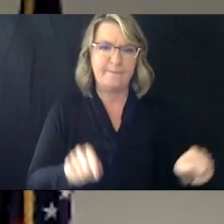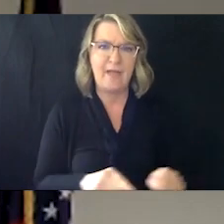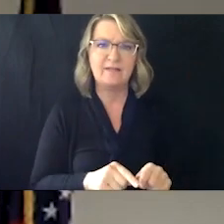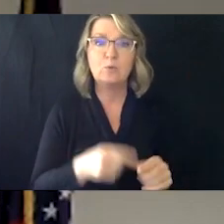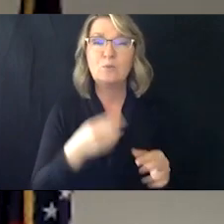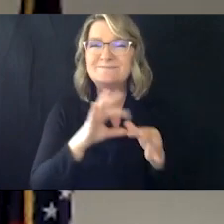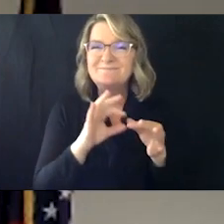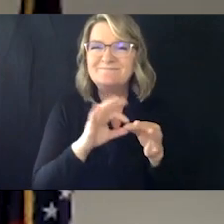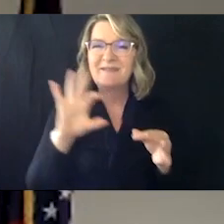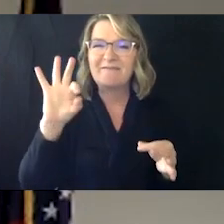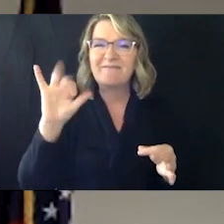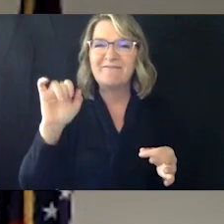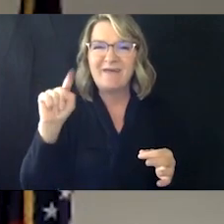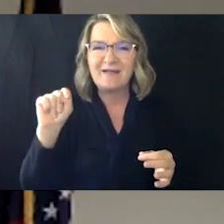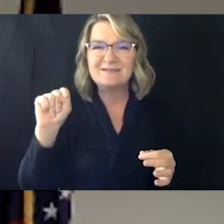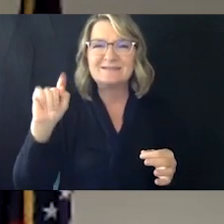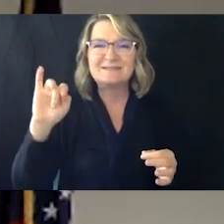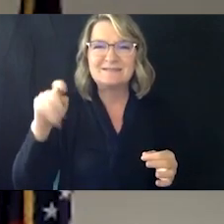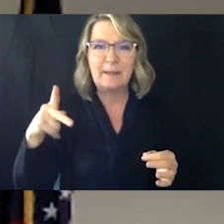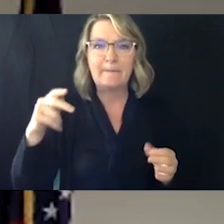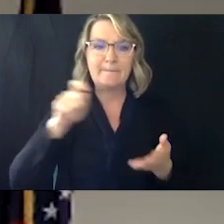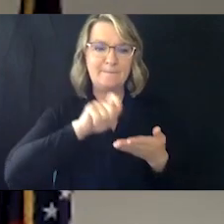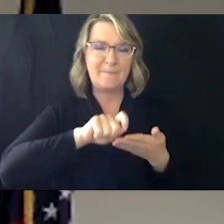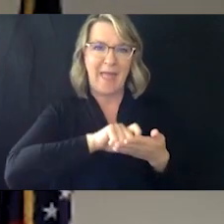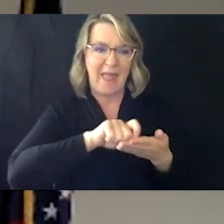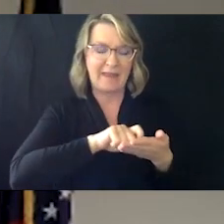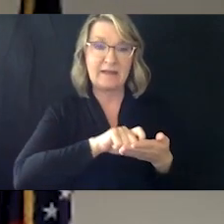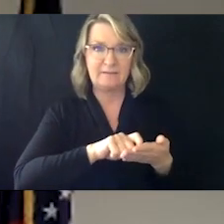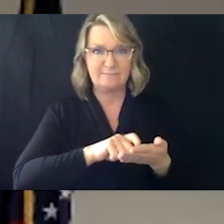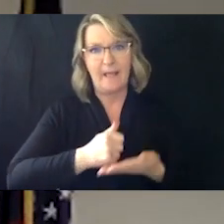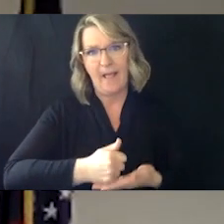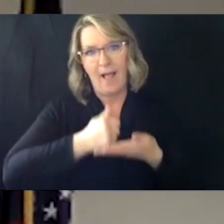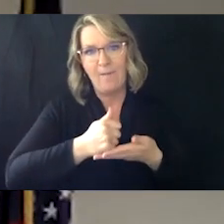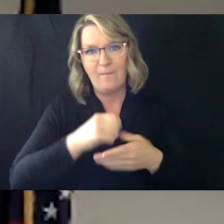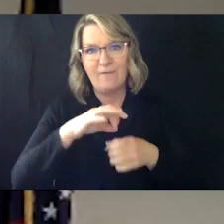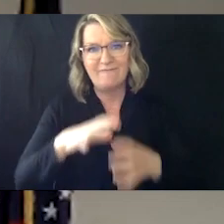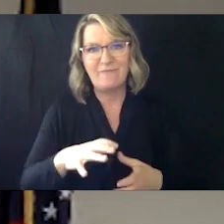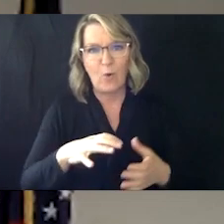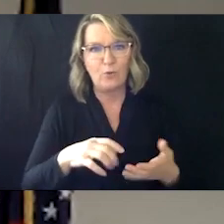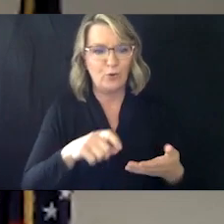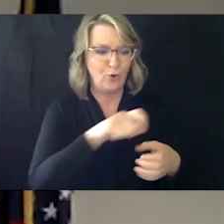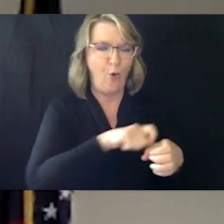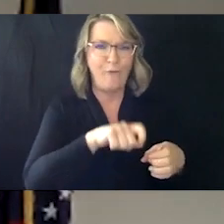felt tip pins not only did they help the voter fill in the oval a little bit quicker but they also